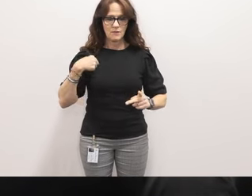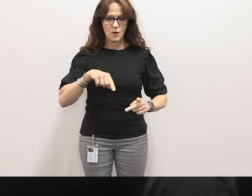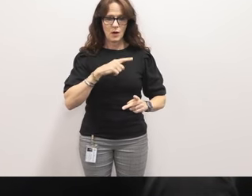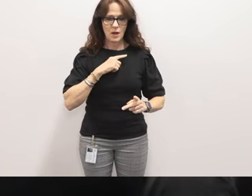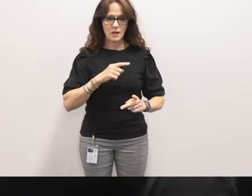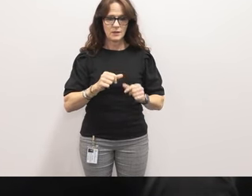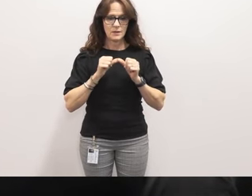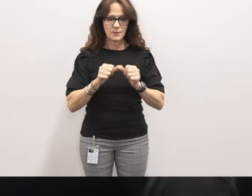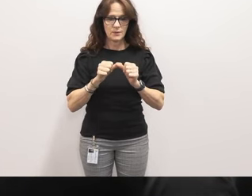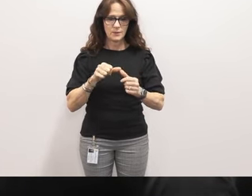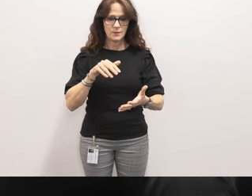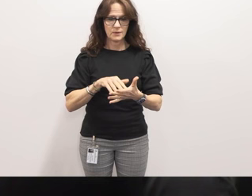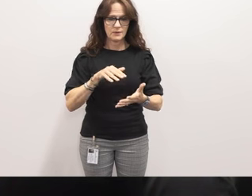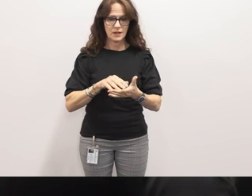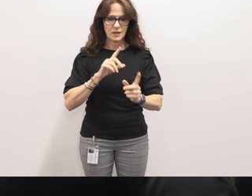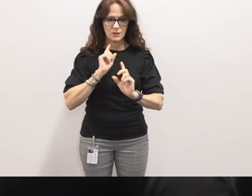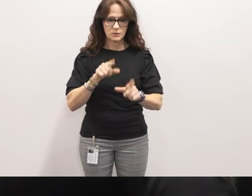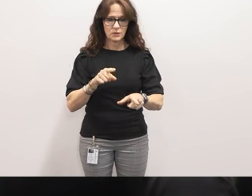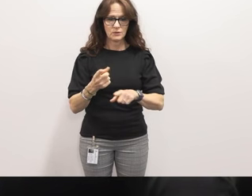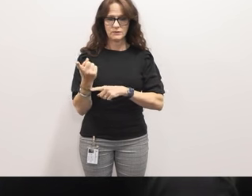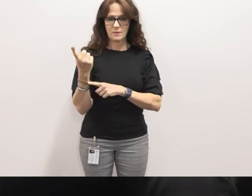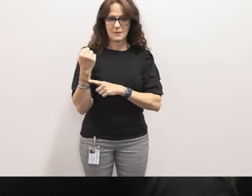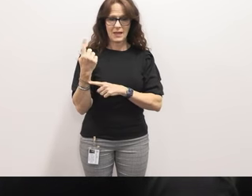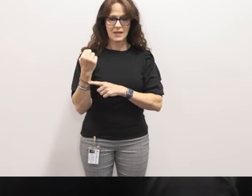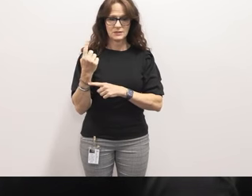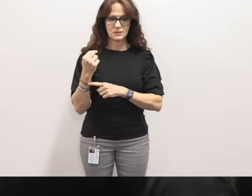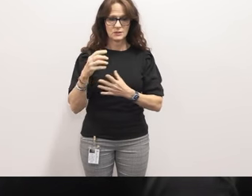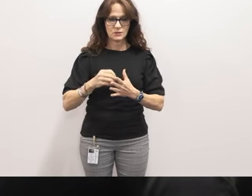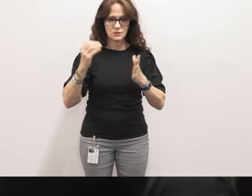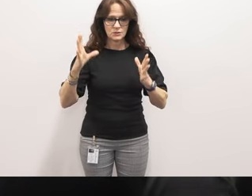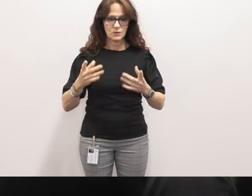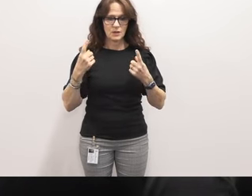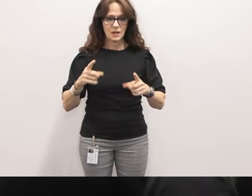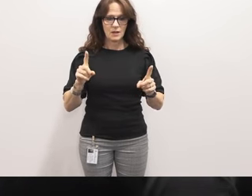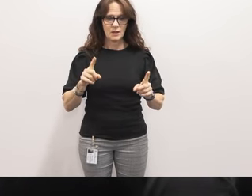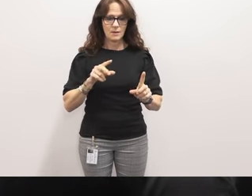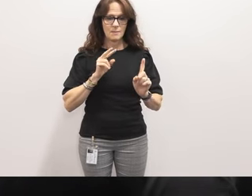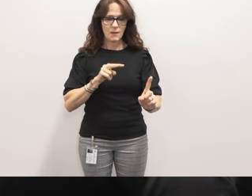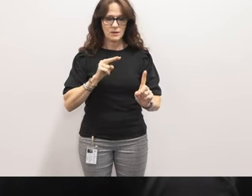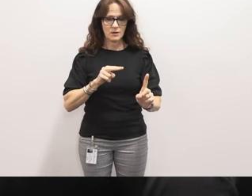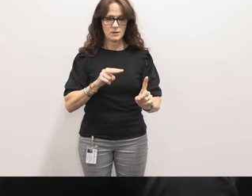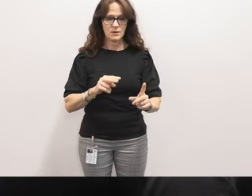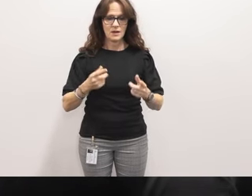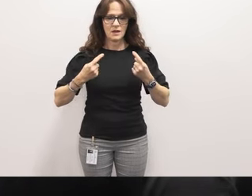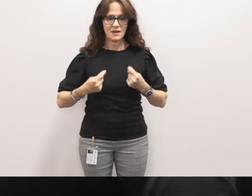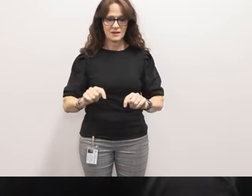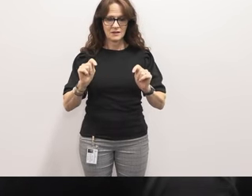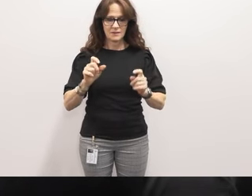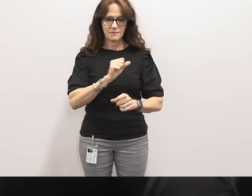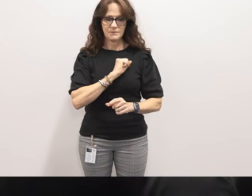the results from last year's student outcome monitoring, which was an attempt for staff to practice